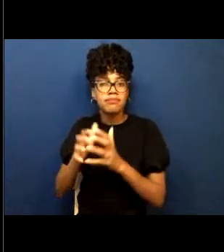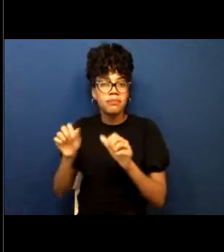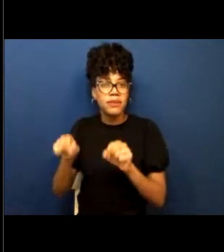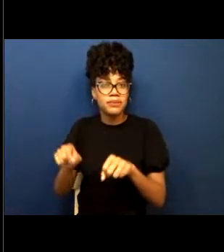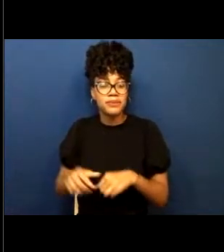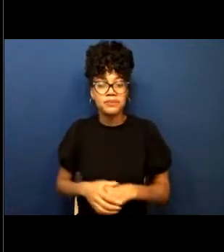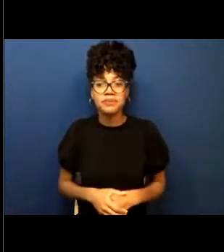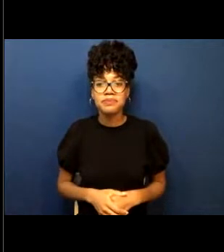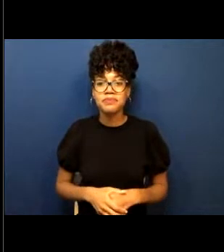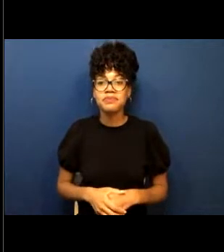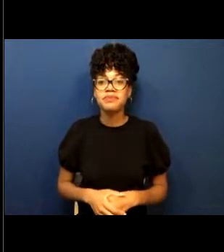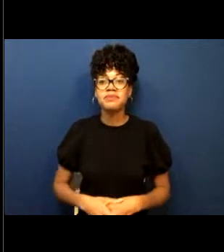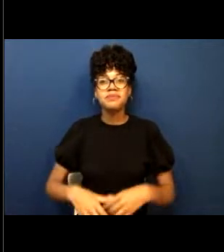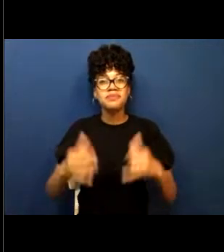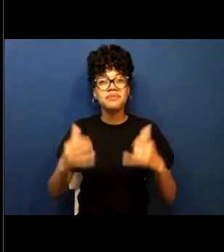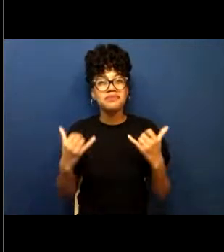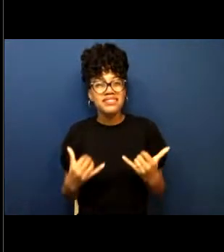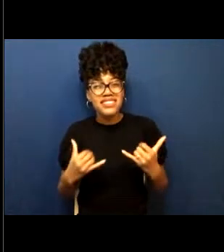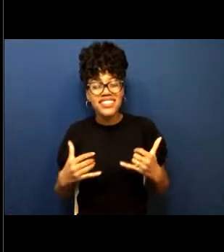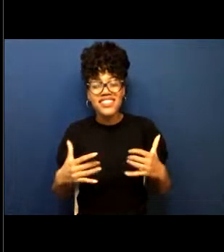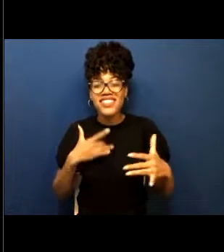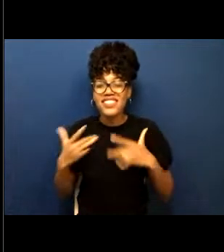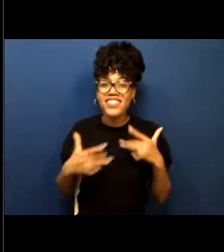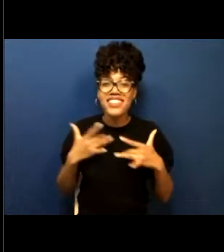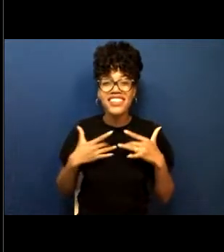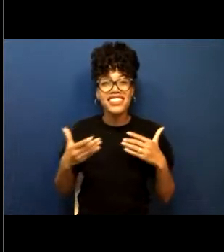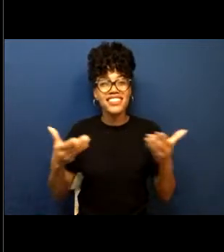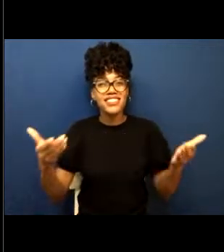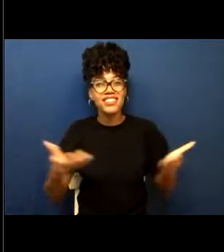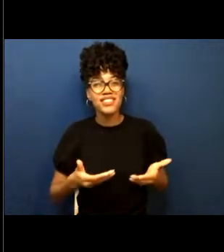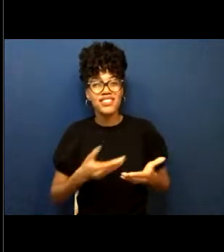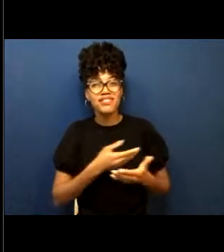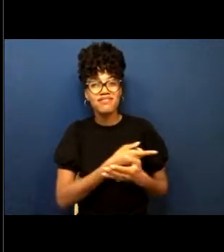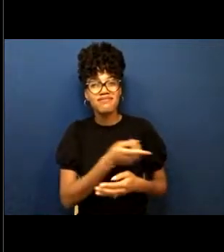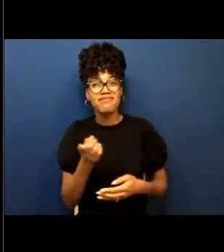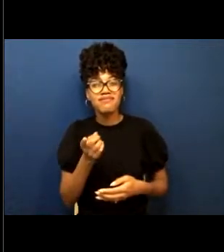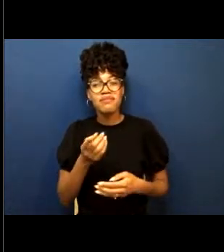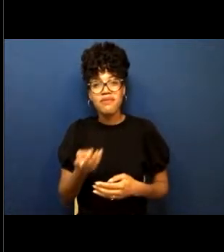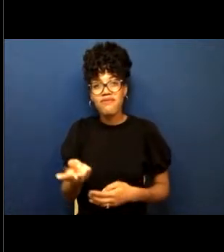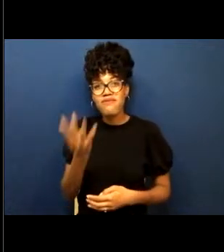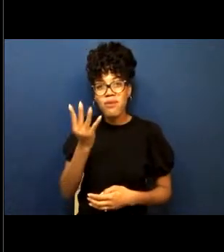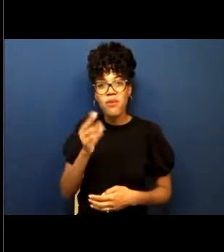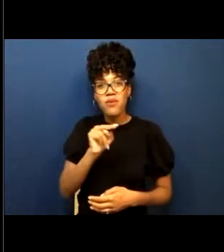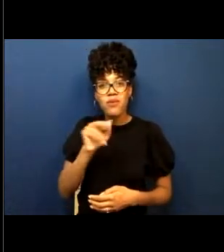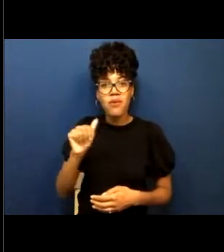Now today, I'm so excited to be introducing you to four of our NOAA Live All Stars.